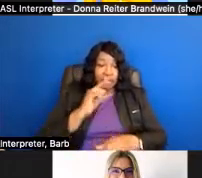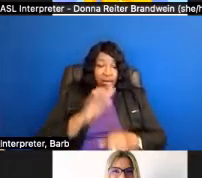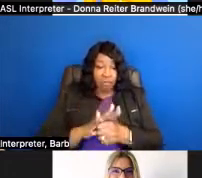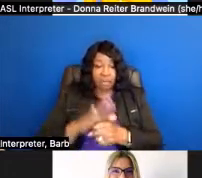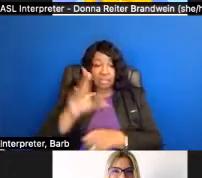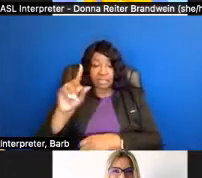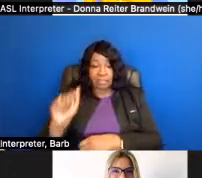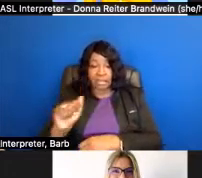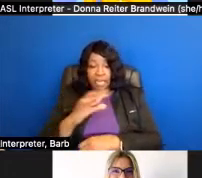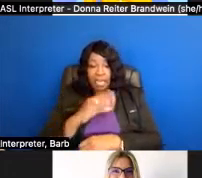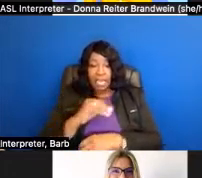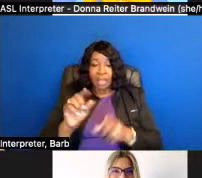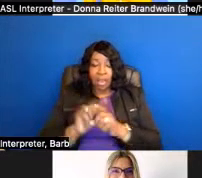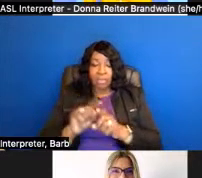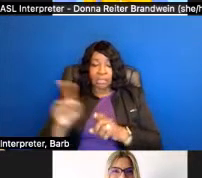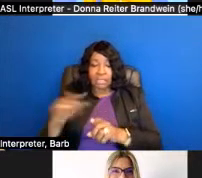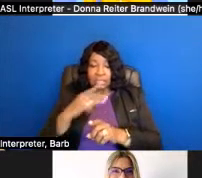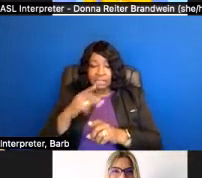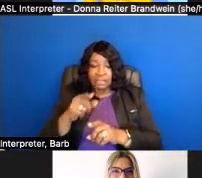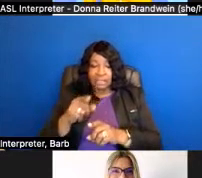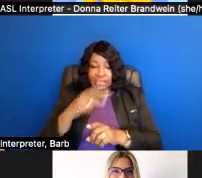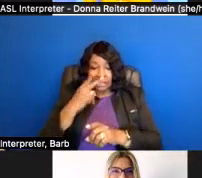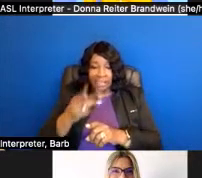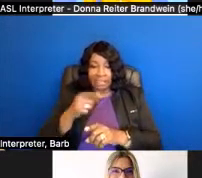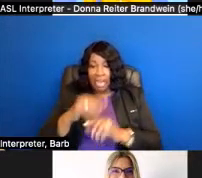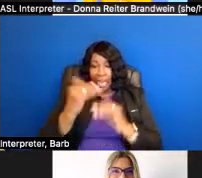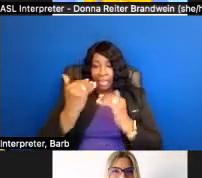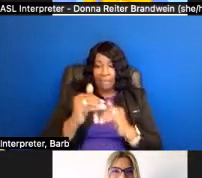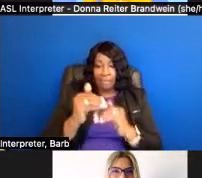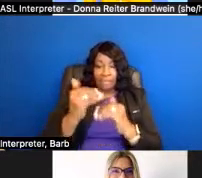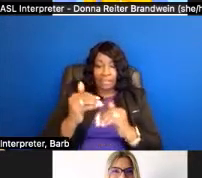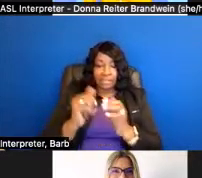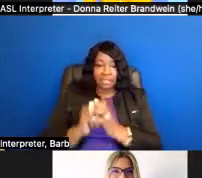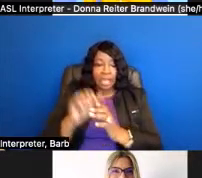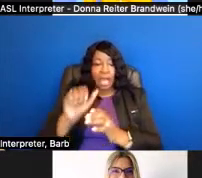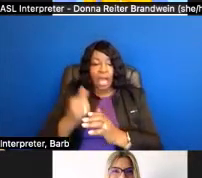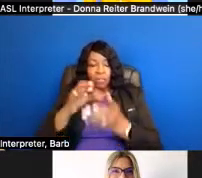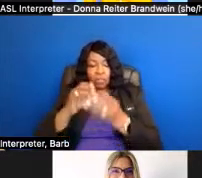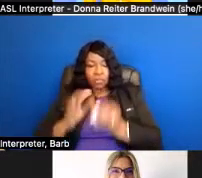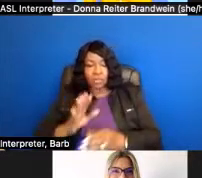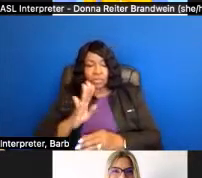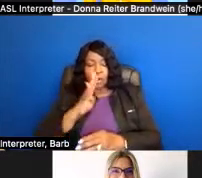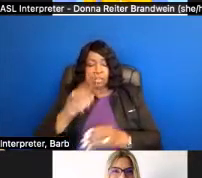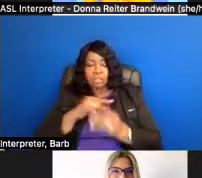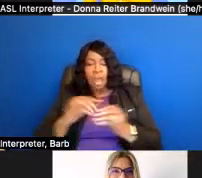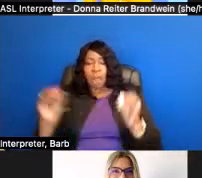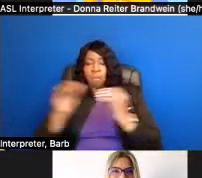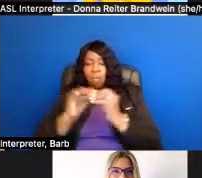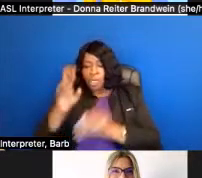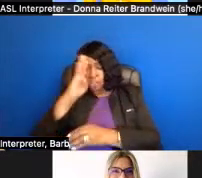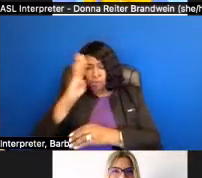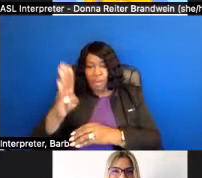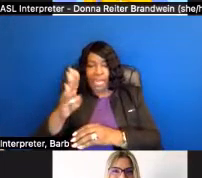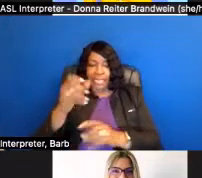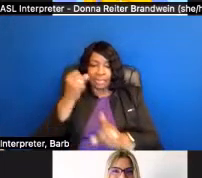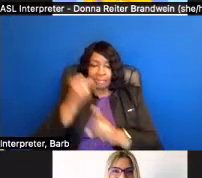And then other students talked about a more direct impact on academic work and academic experience.